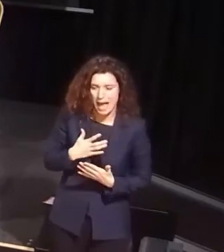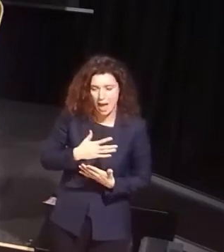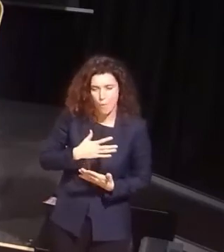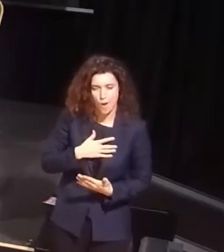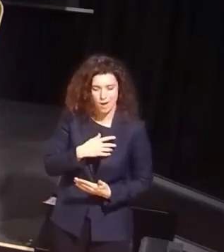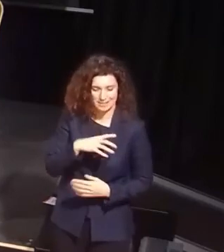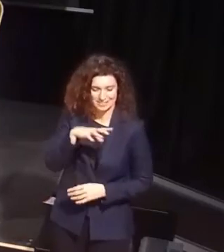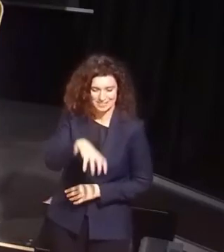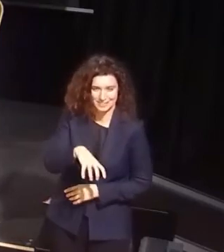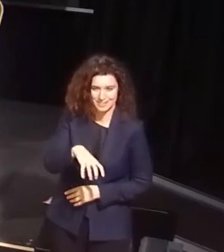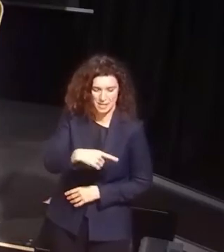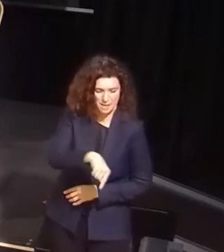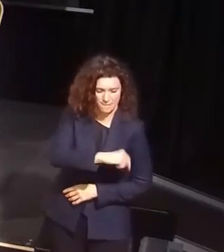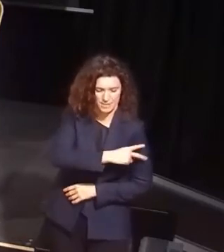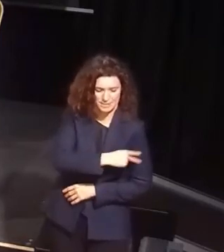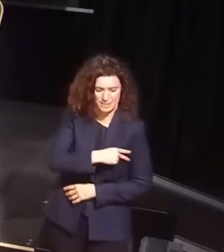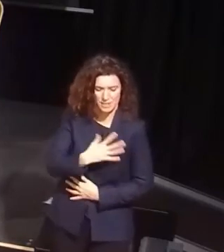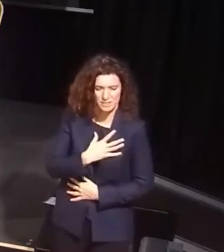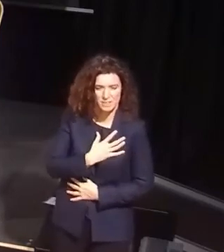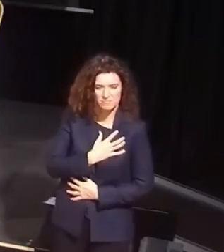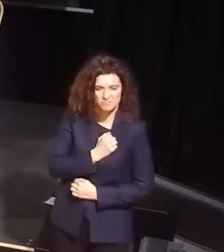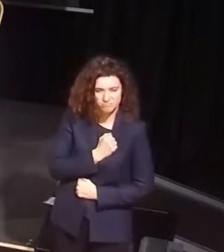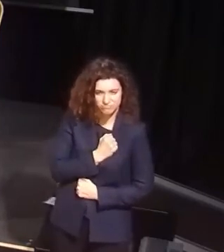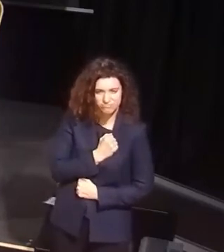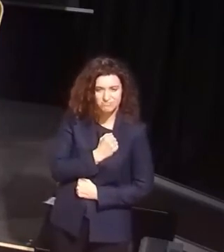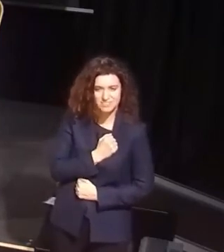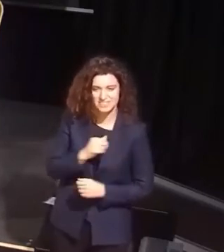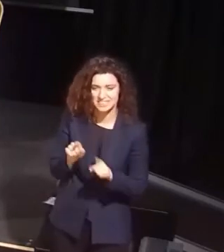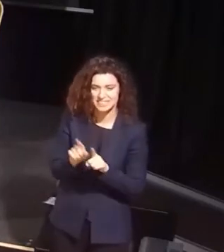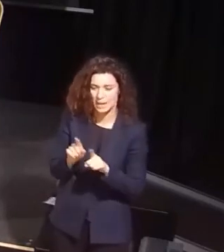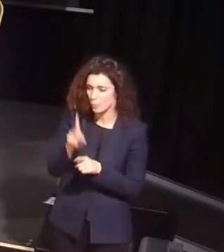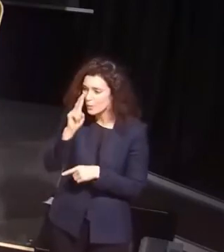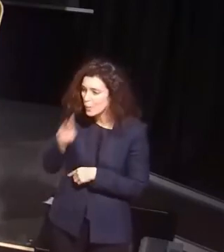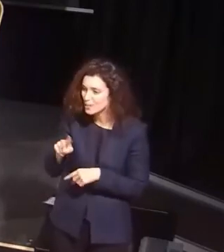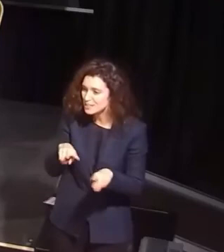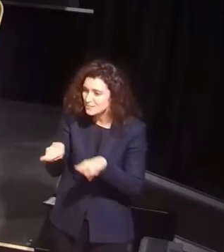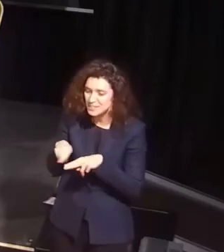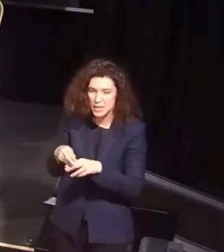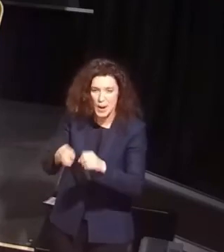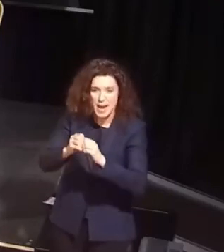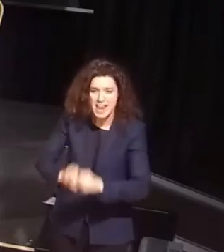There was definitely a quiet moment when we watched the video go live, and heard how she felt.